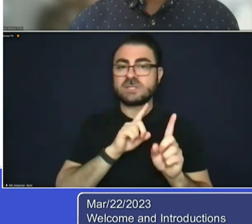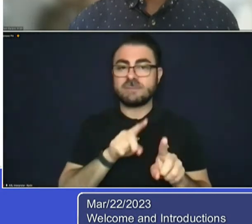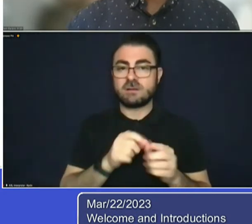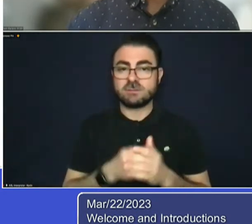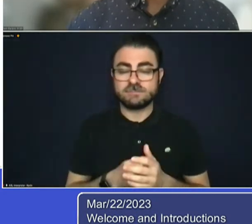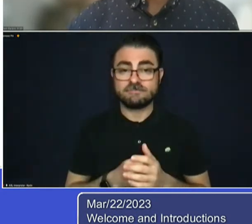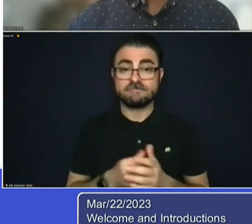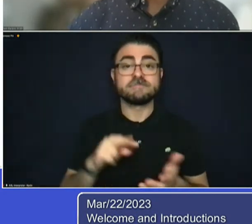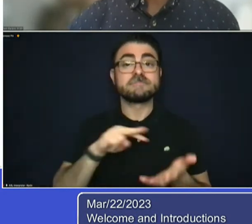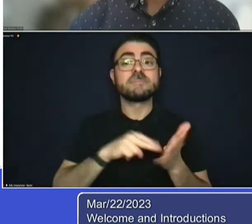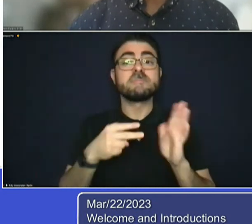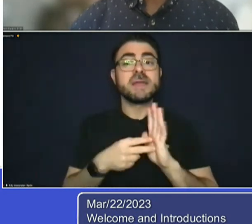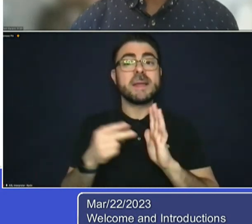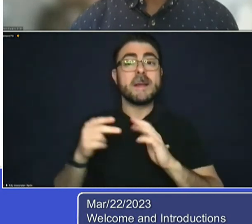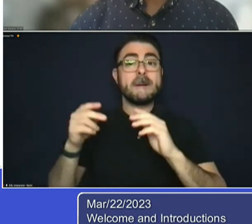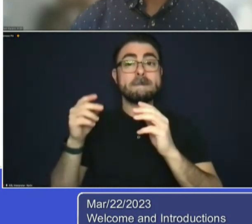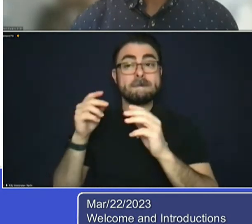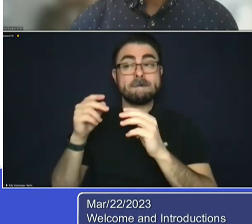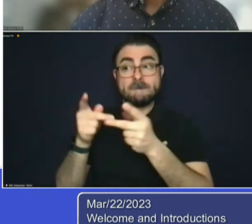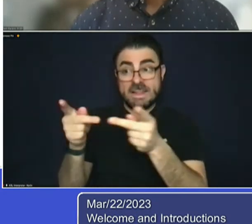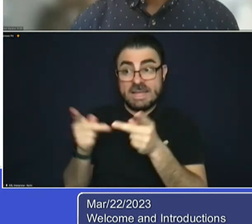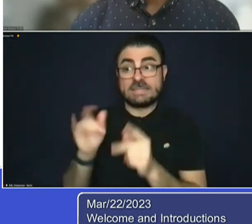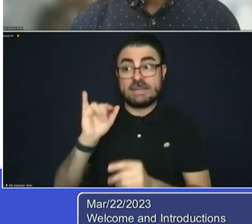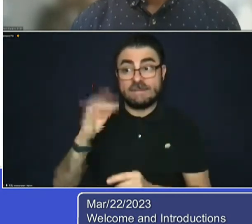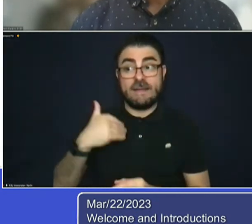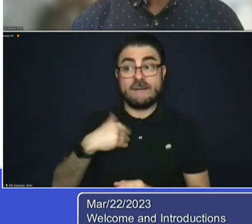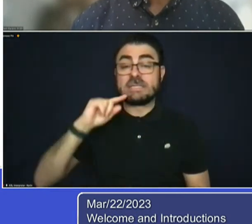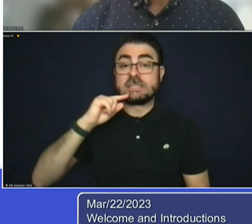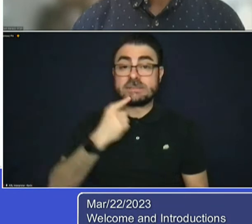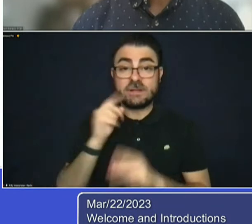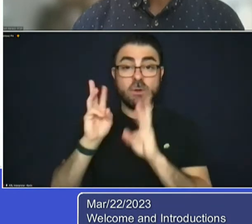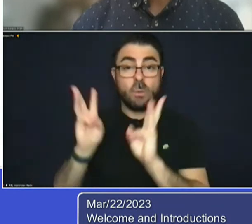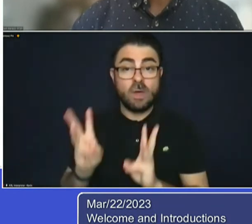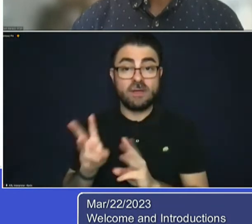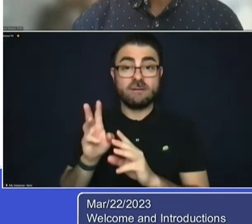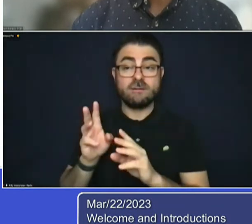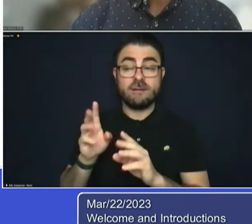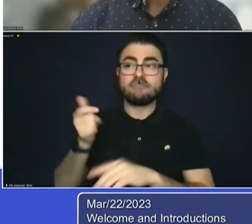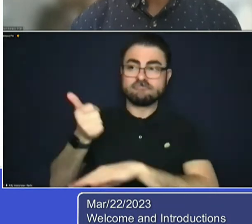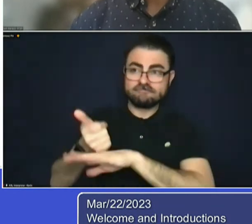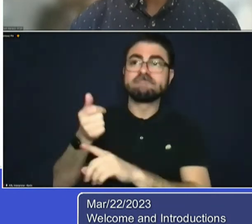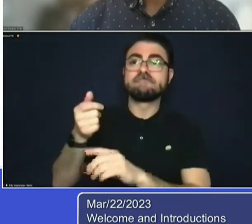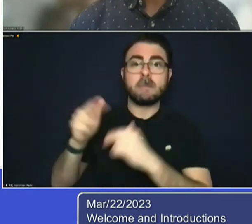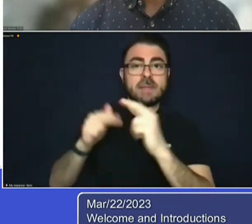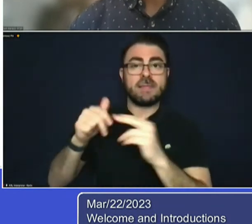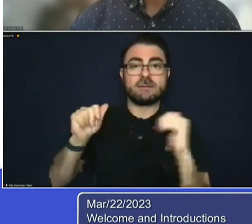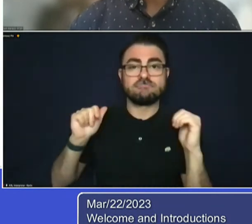THIS IS HELPING CREATE MORE